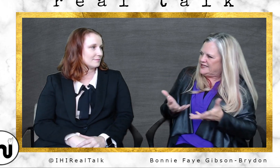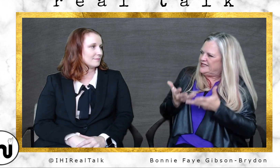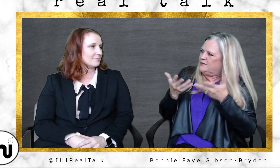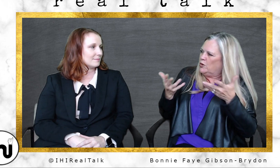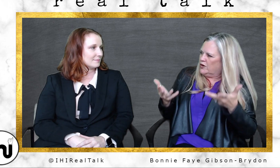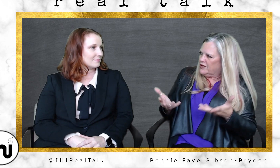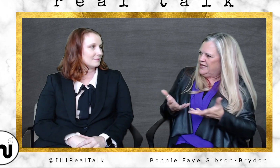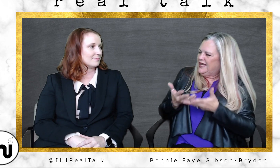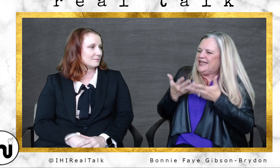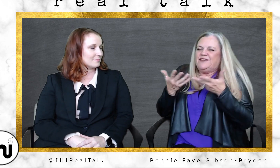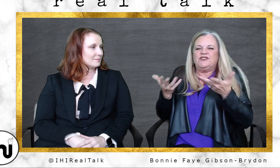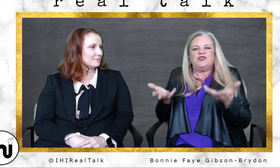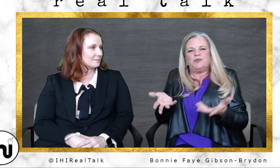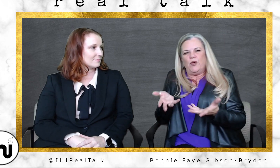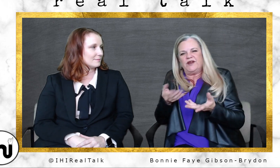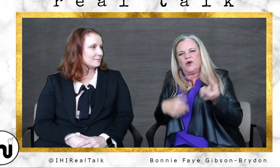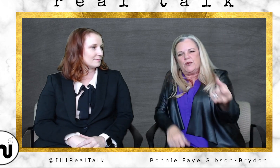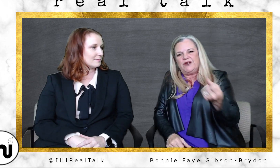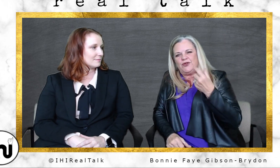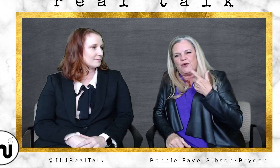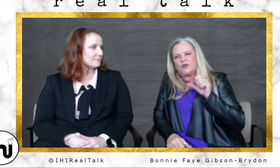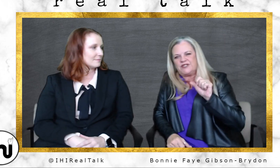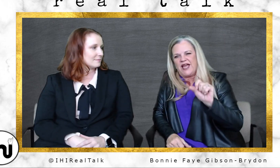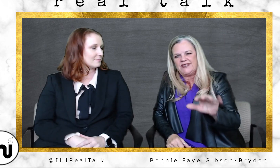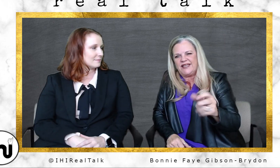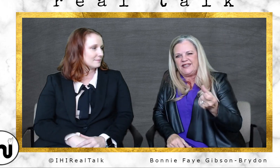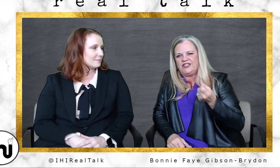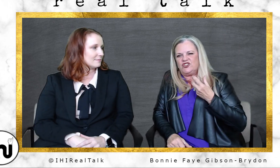see more, even to the point of where we can throw sides and at each other